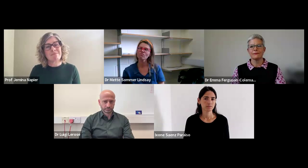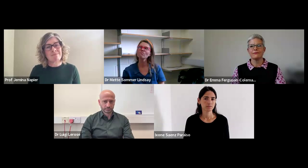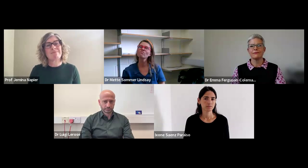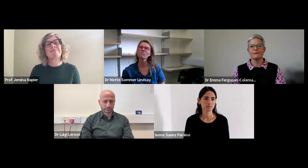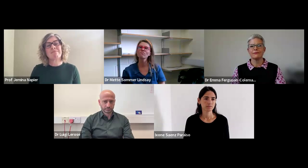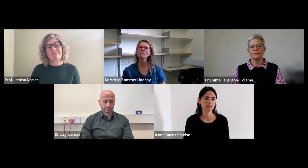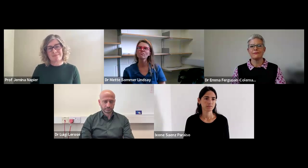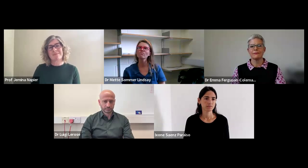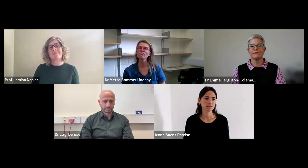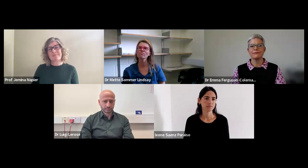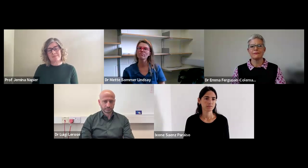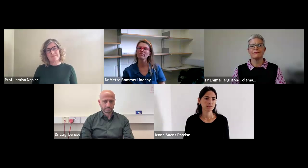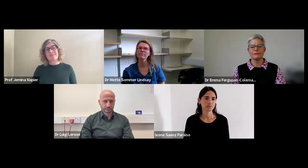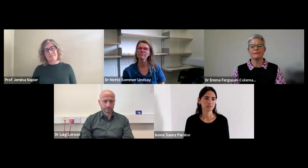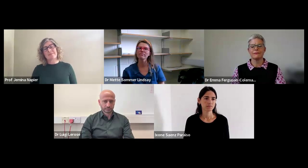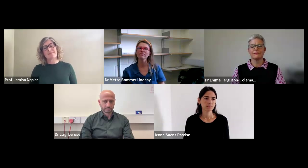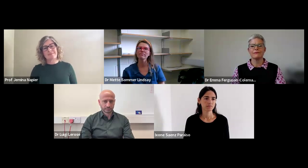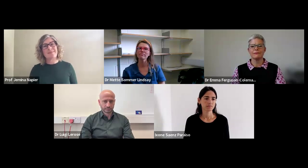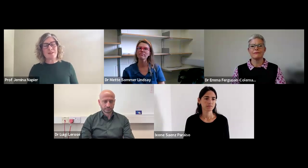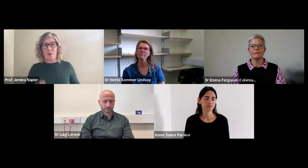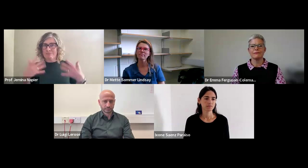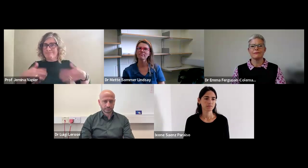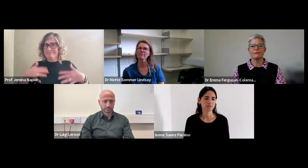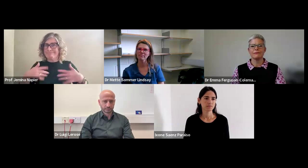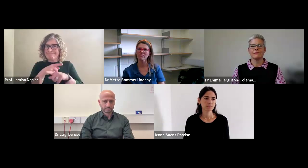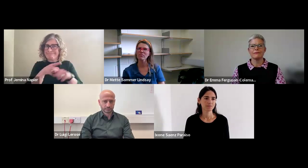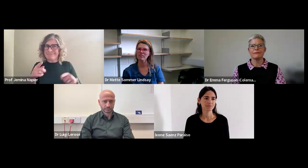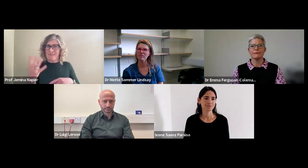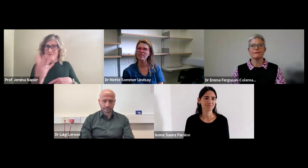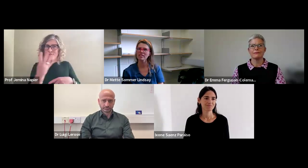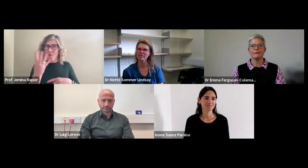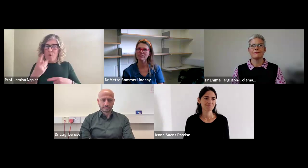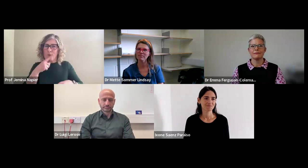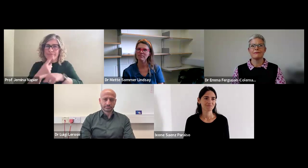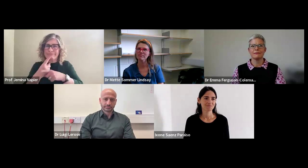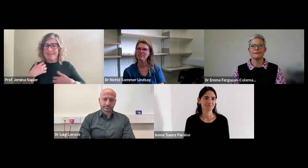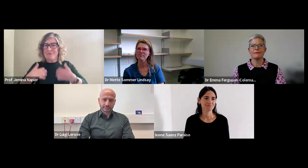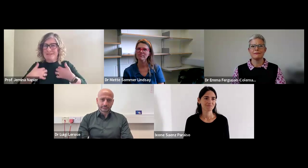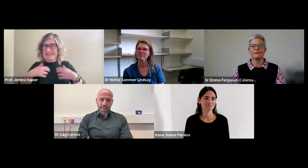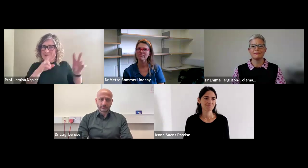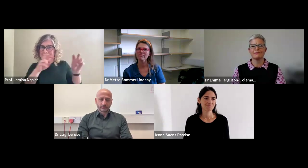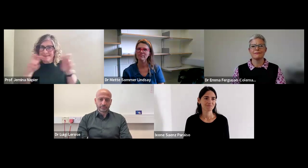think about that because I am a woman as well. Jemina: Okay! Well the four of you have already